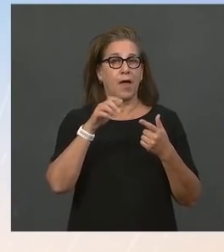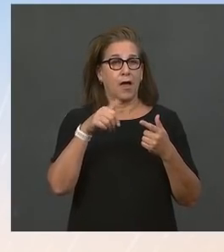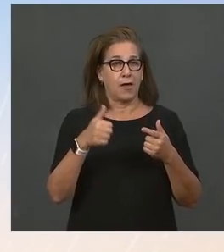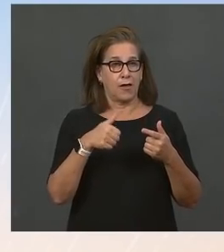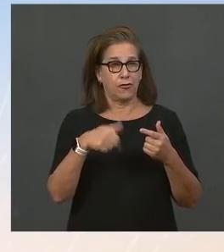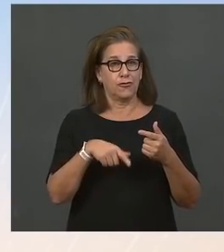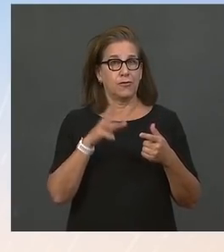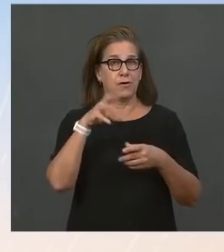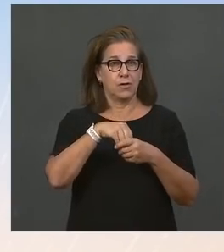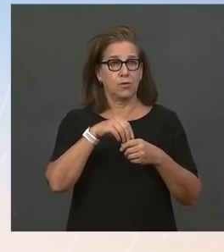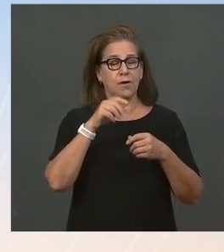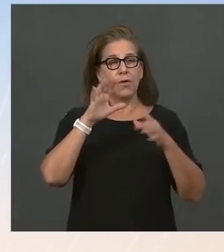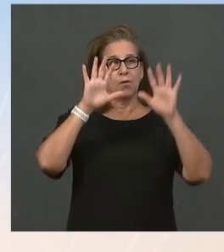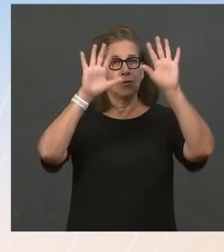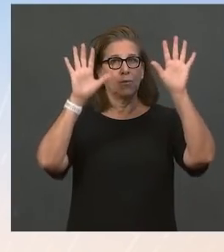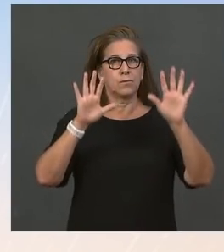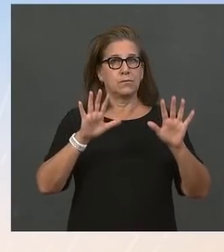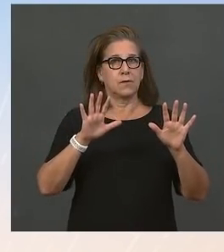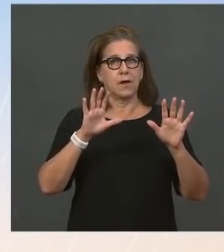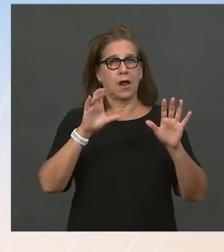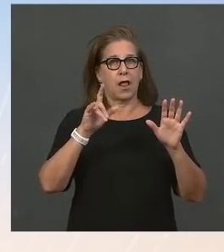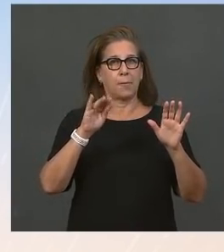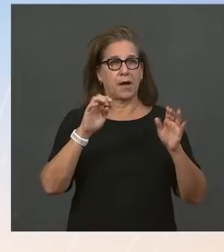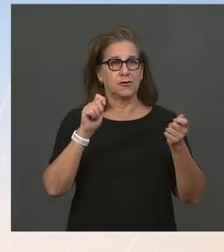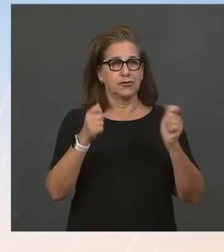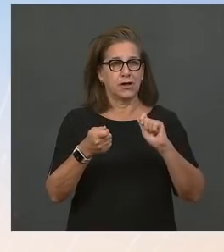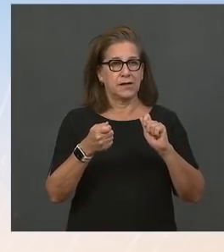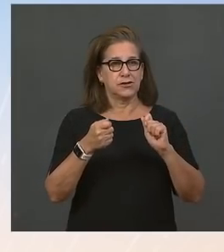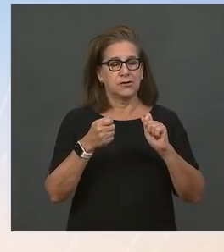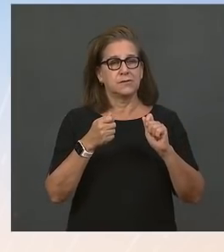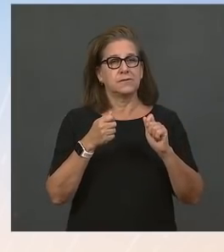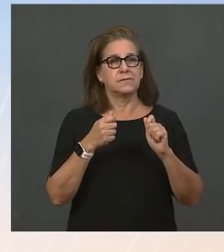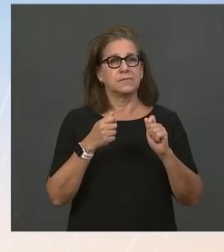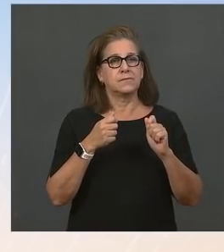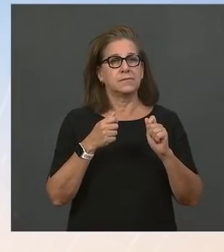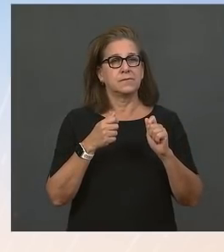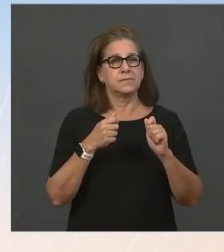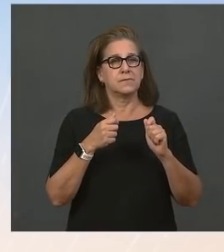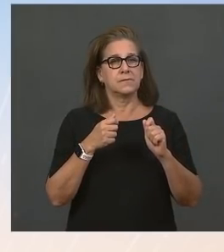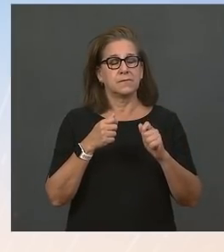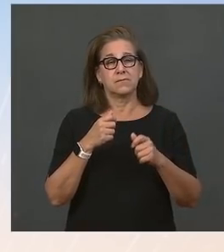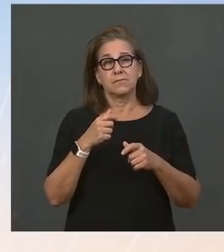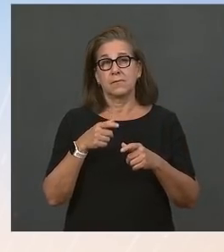and clean energy investment in the Recovery Act -- the second largest climate bill in history. · the first national paid leave --